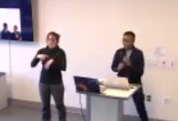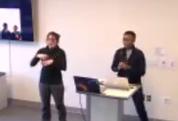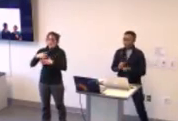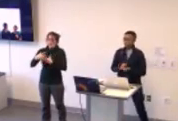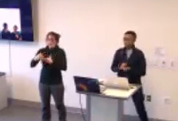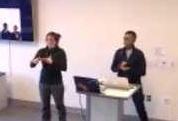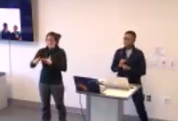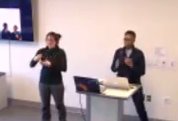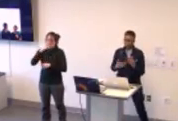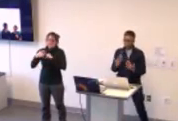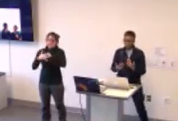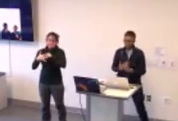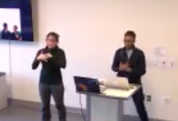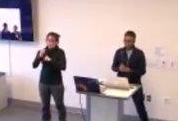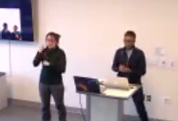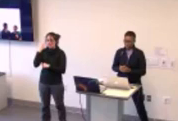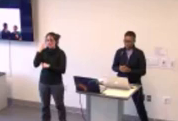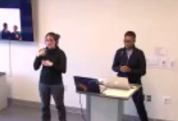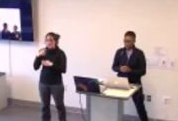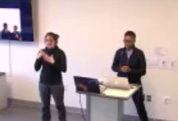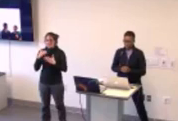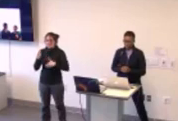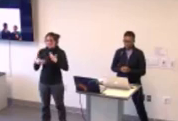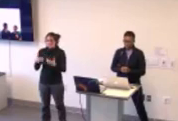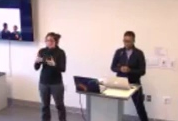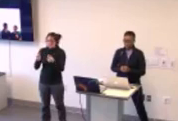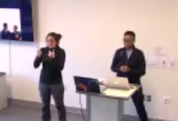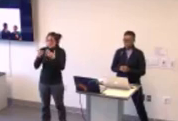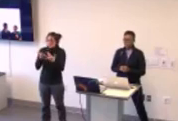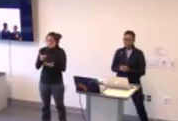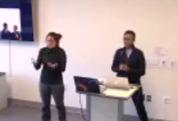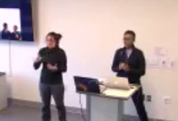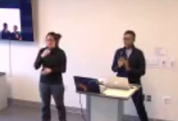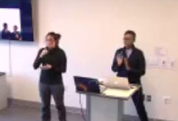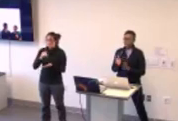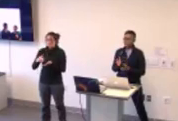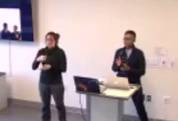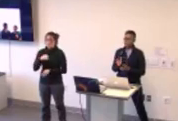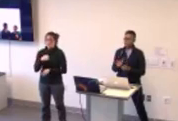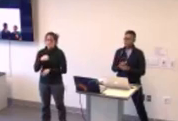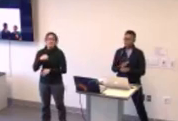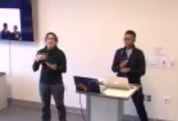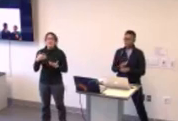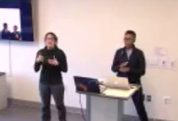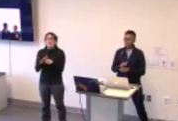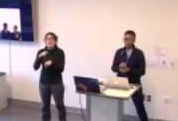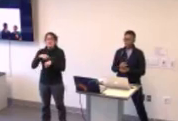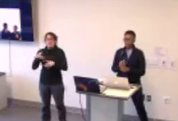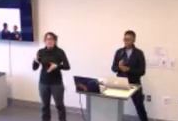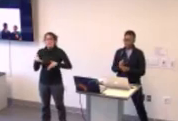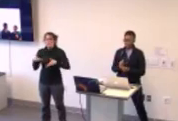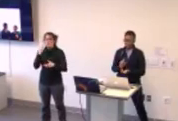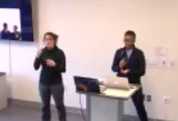So if I jump through some things, forgive me. And I want to leave enough time for Q&A.